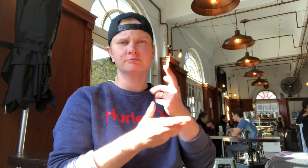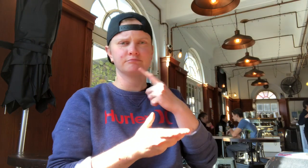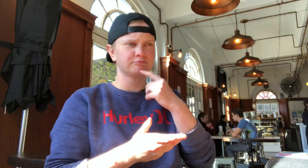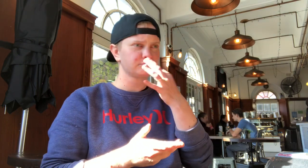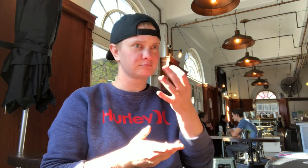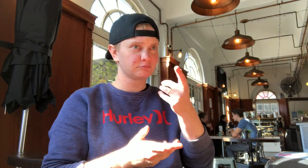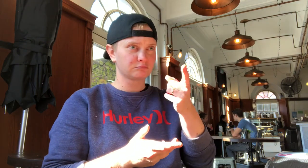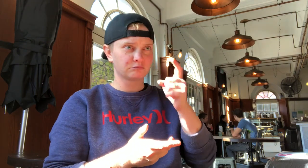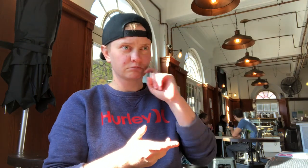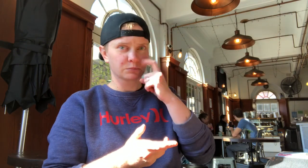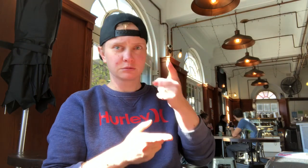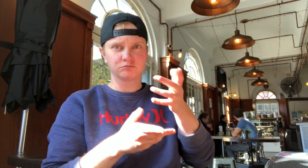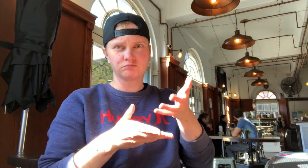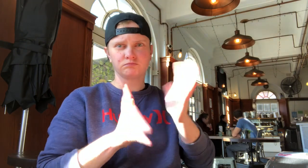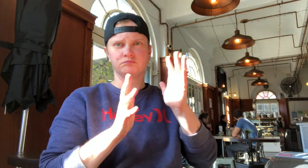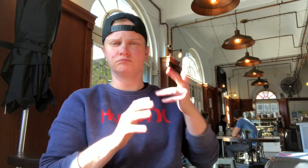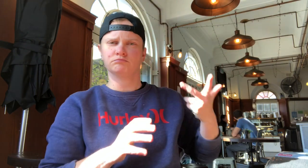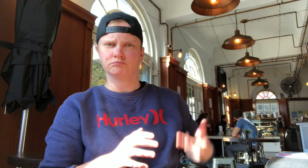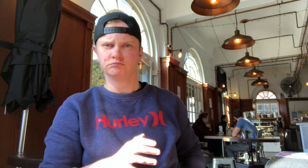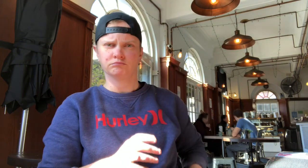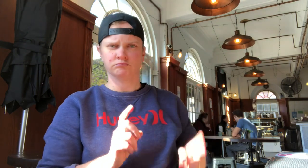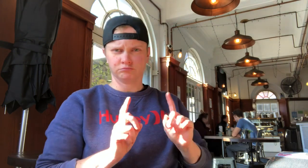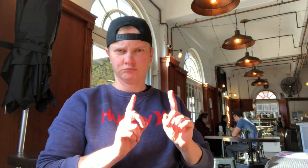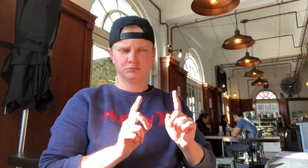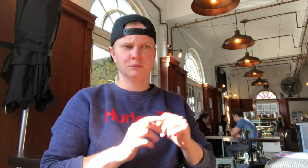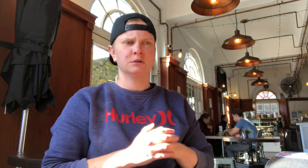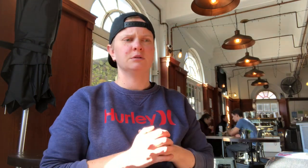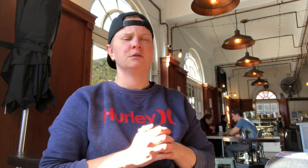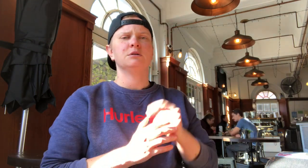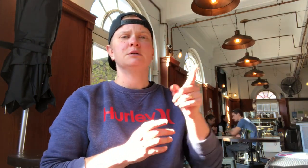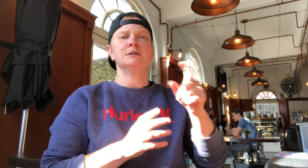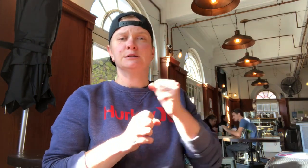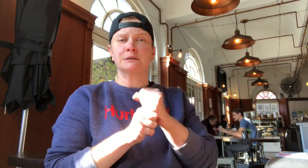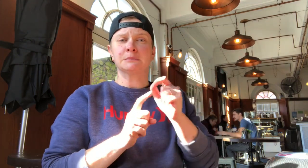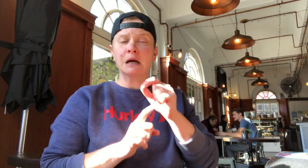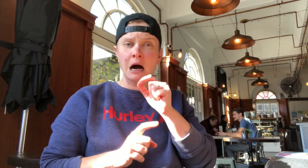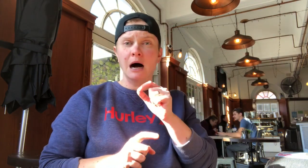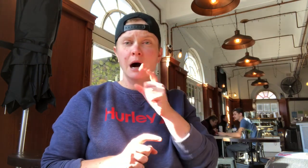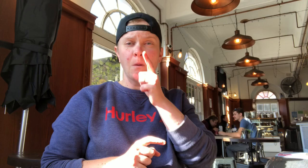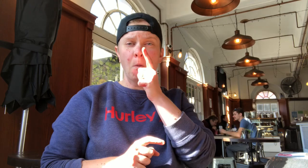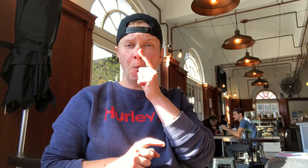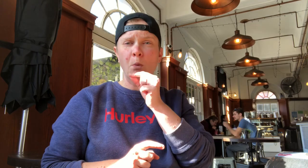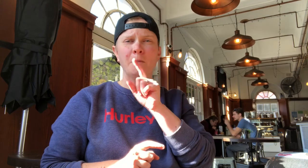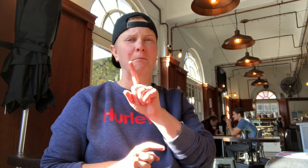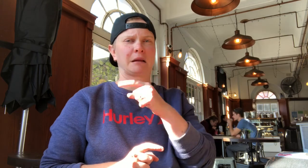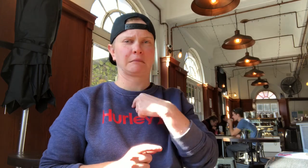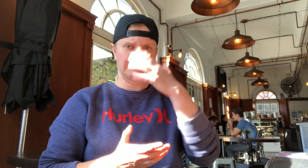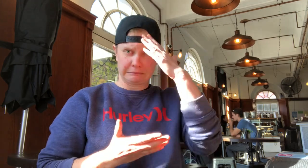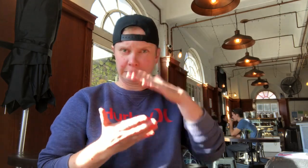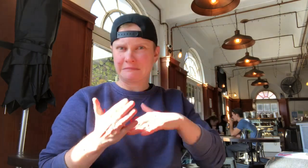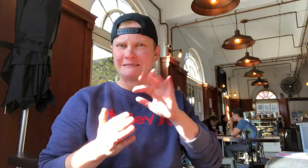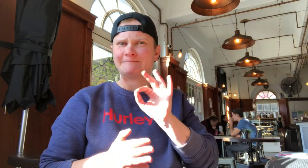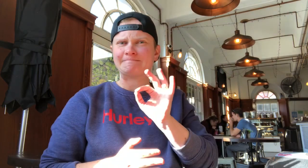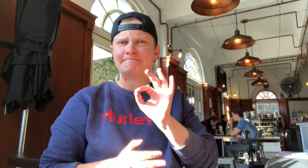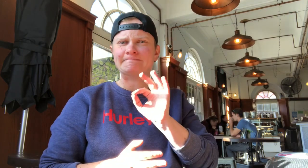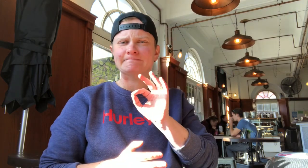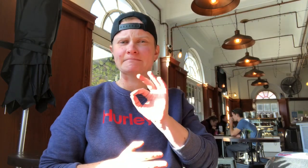I asked my GP, "Are you willing to do a testosterone shot for me? My GP replied with hesitation, "Ah, yes I would do it however I'm inexperienced in this area